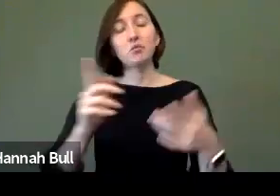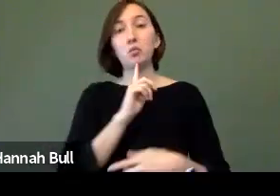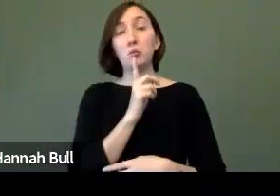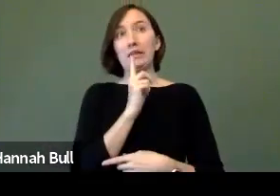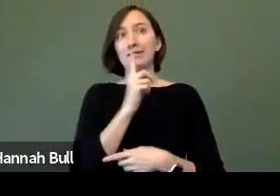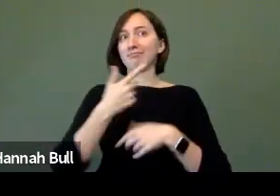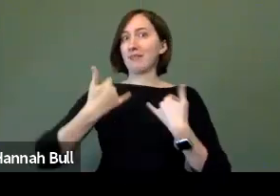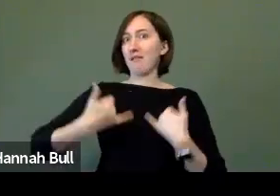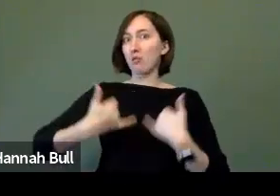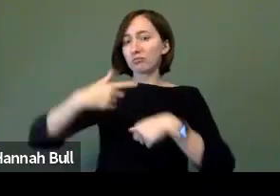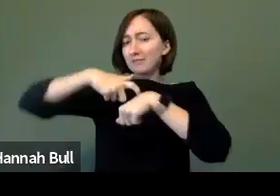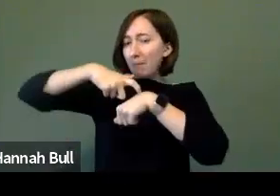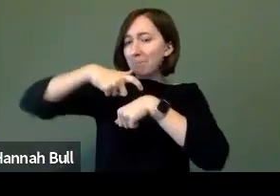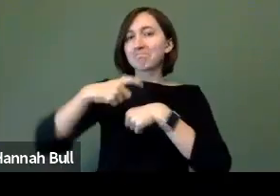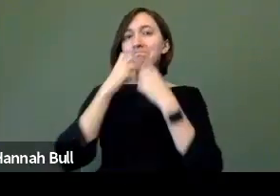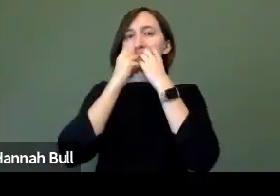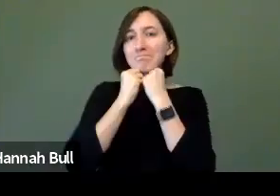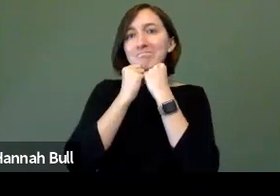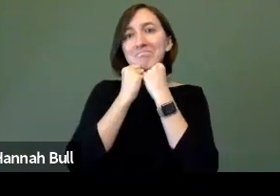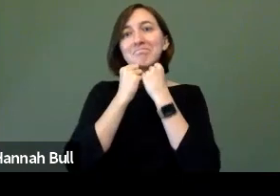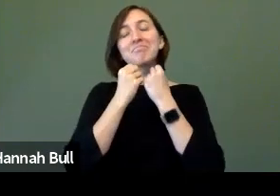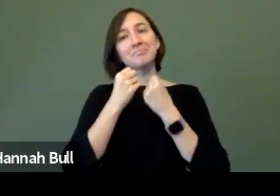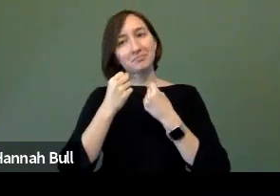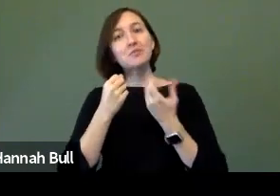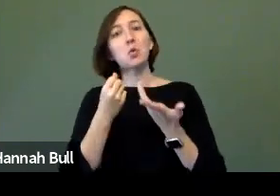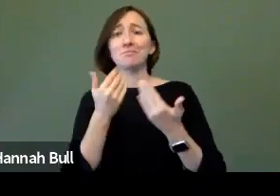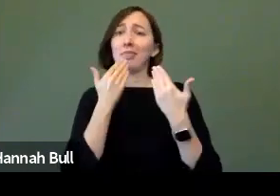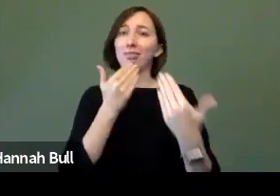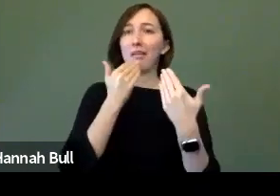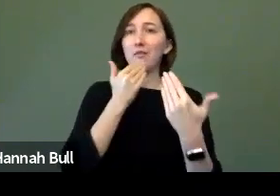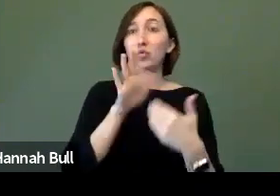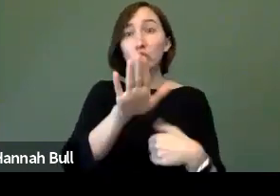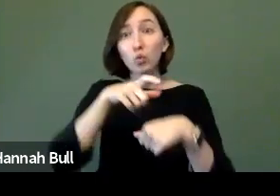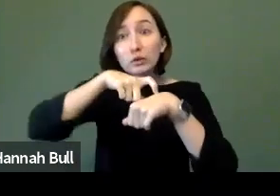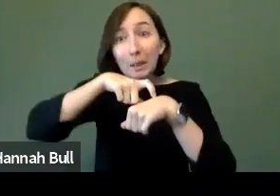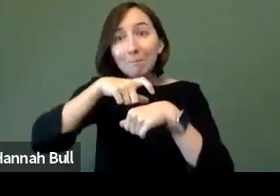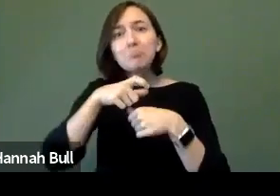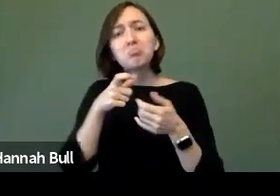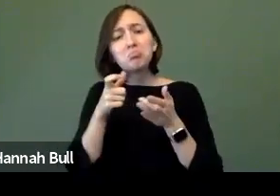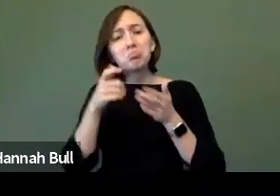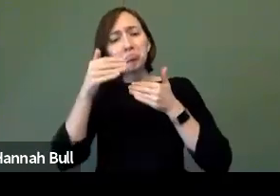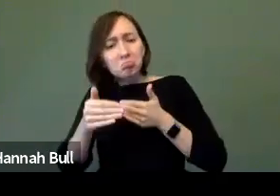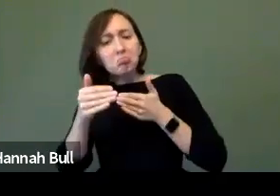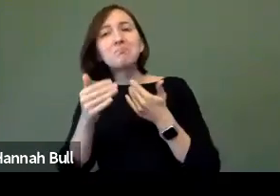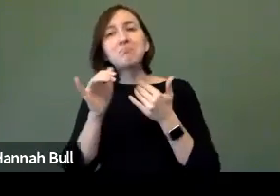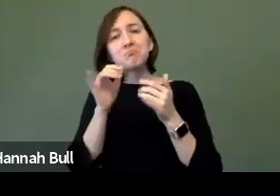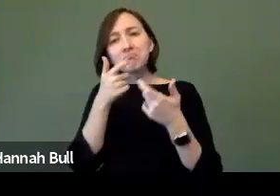So thank you for spending this time with us as we move through this important conversation and share resources.